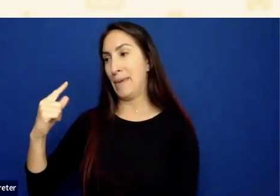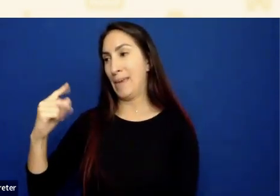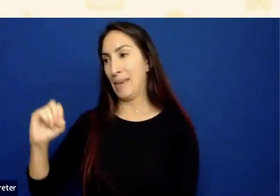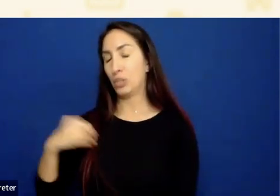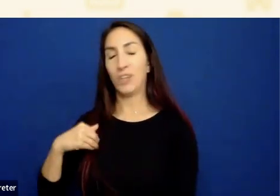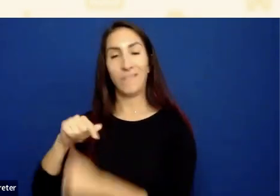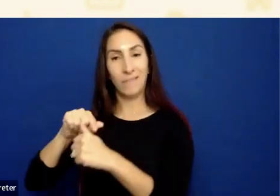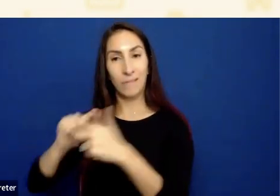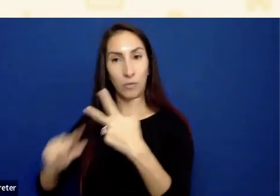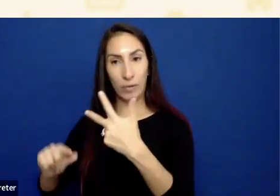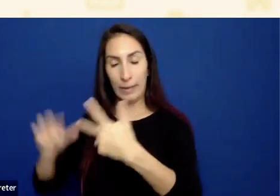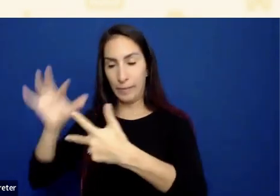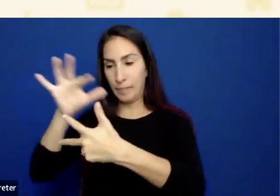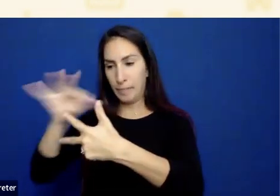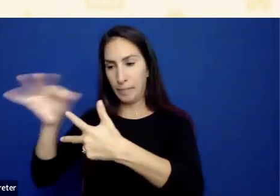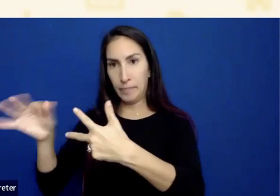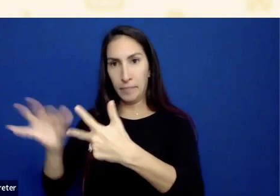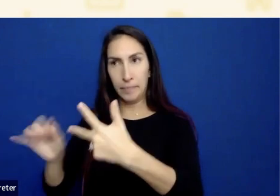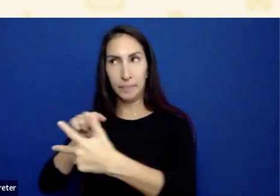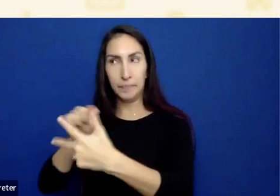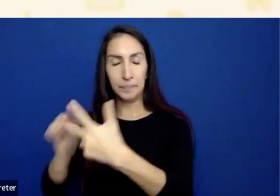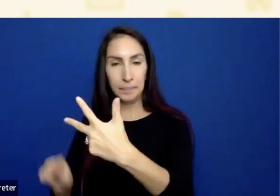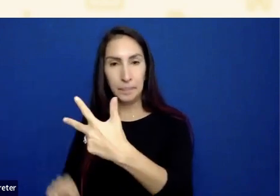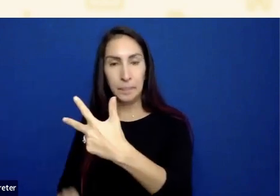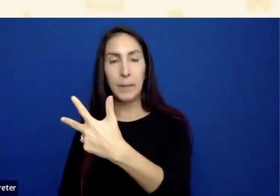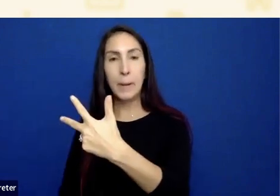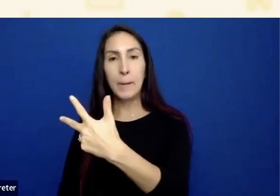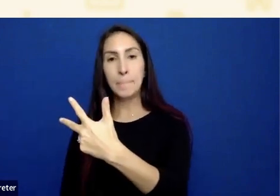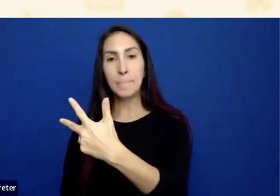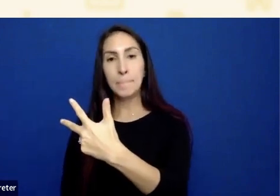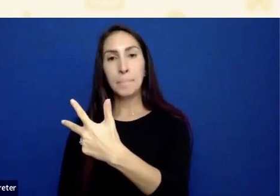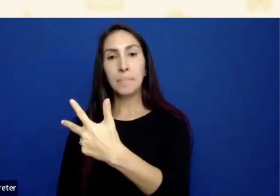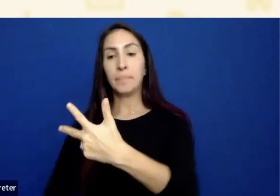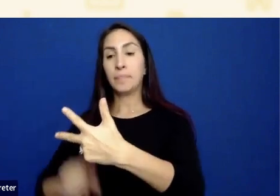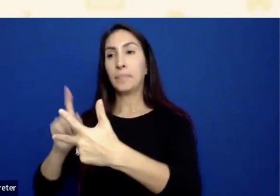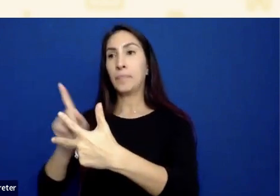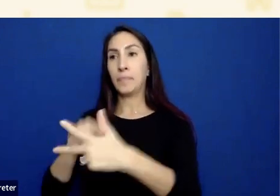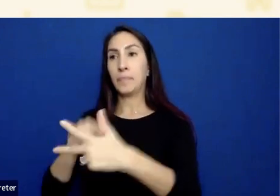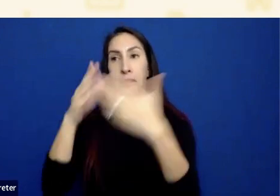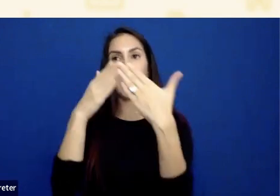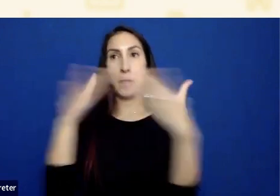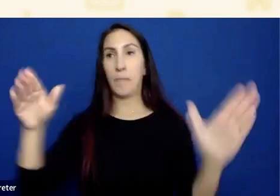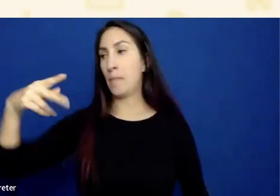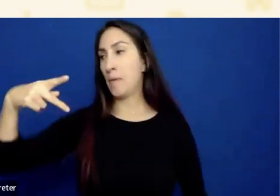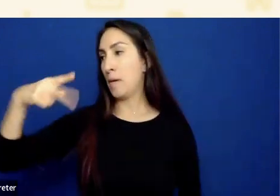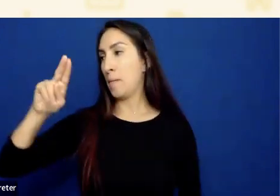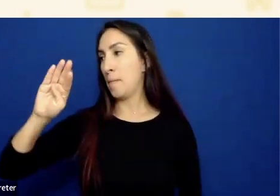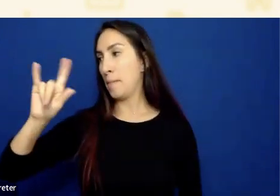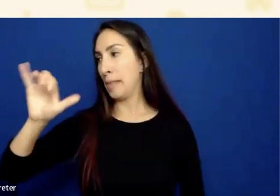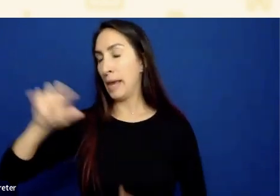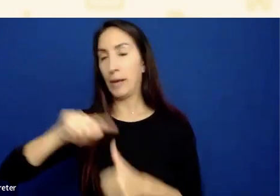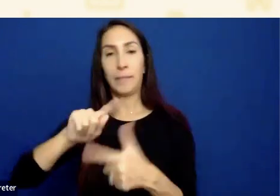You could go public, private, or password-protected.